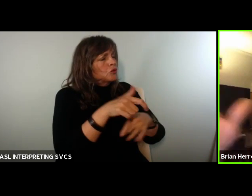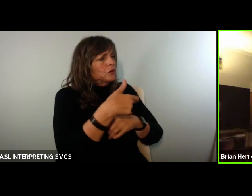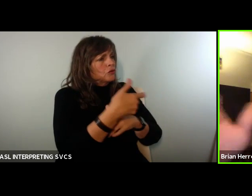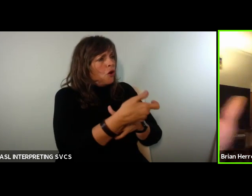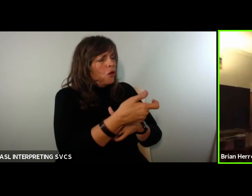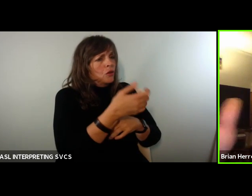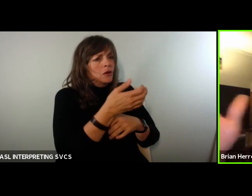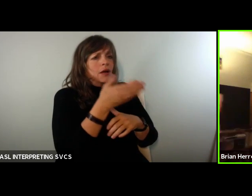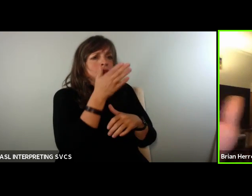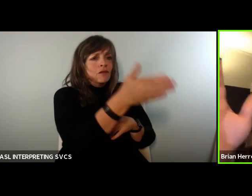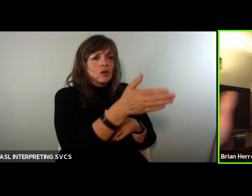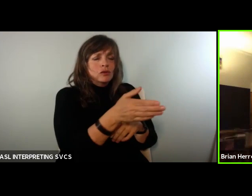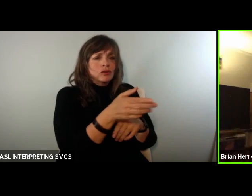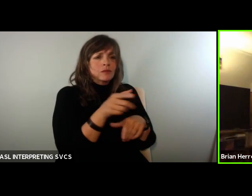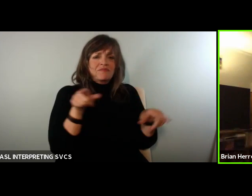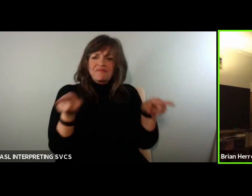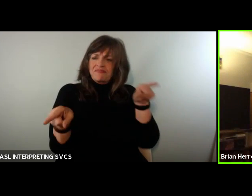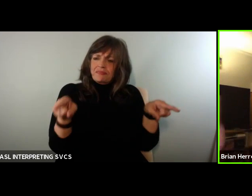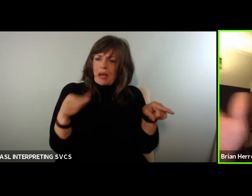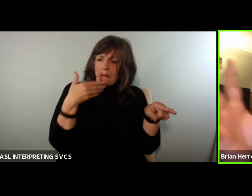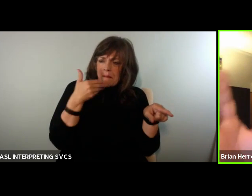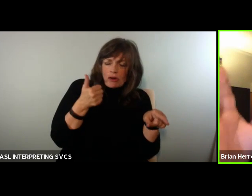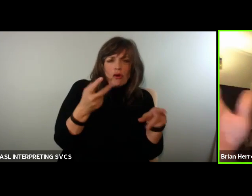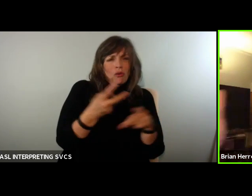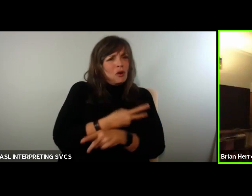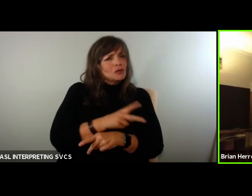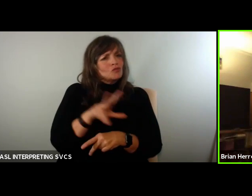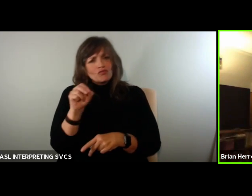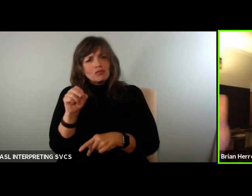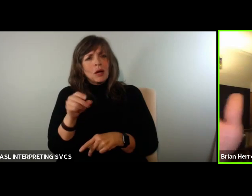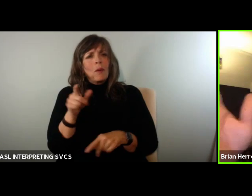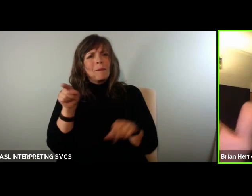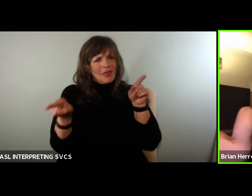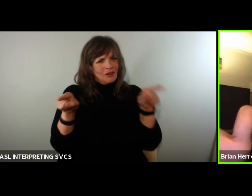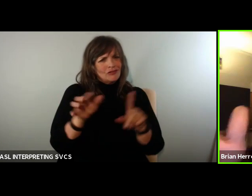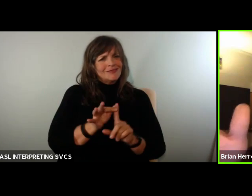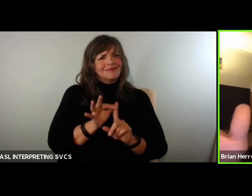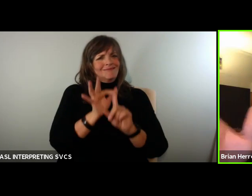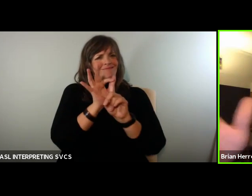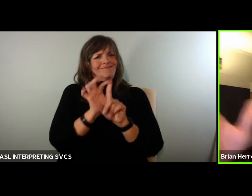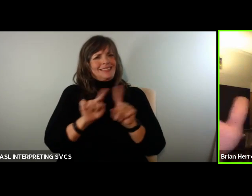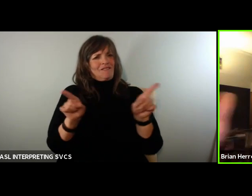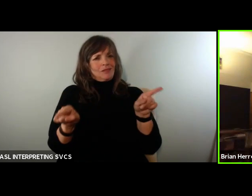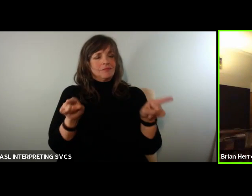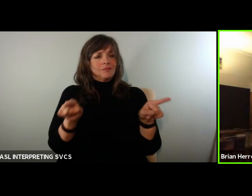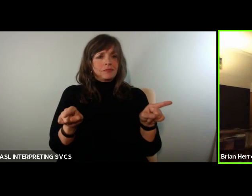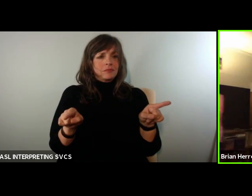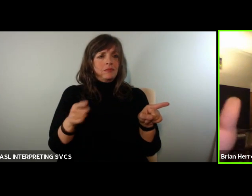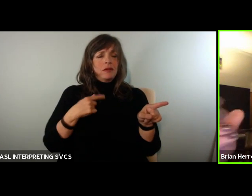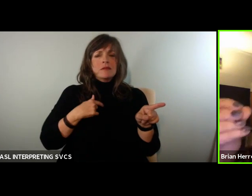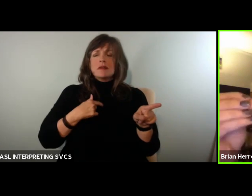Neither mode is necessarily better or worse but they are distinct and in our enthusiasm to take our work online,